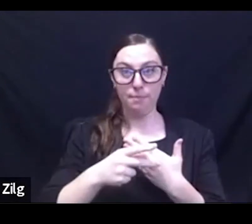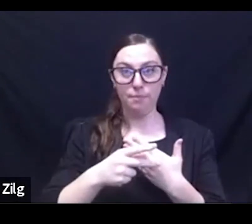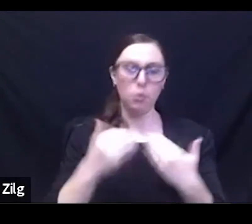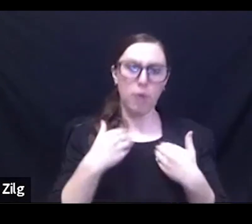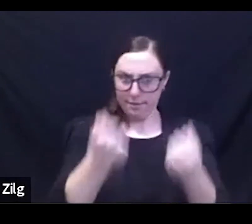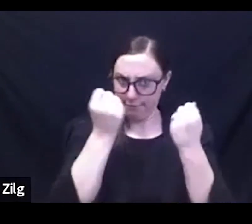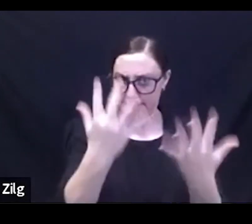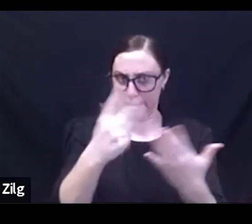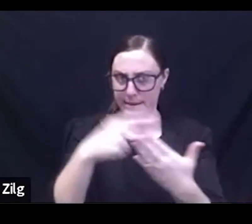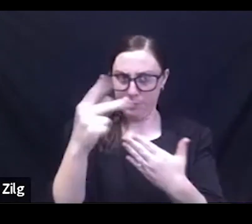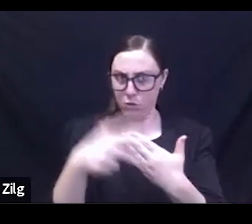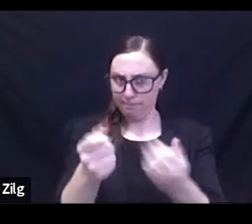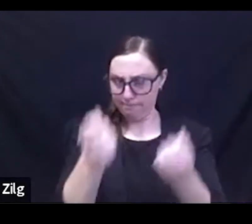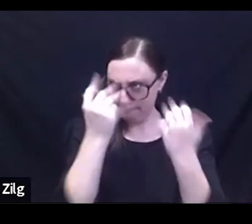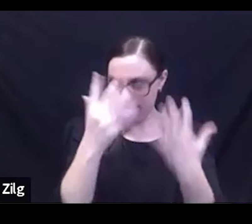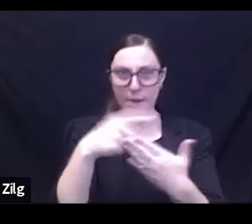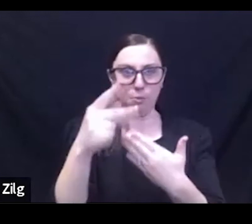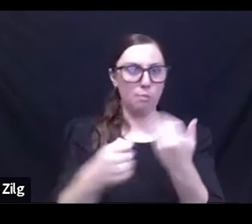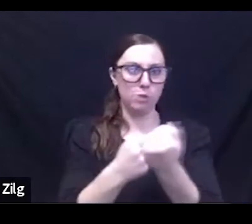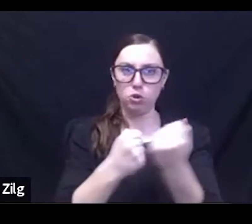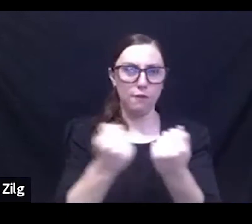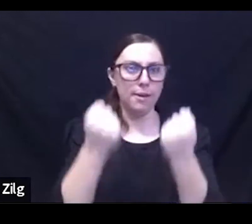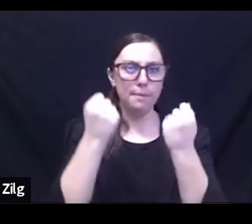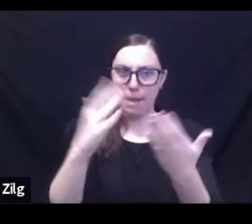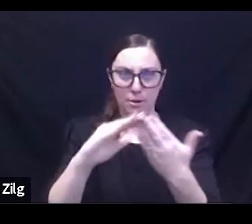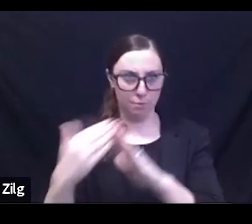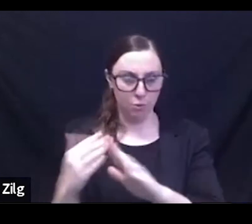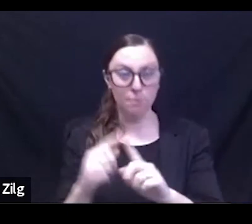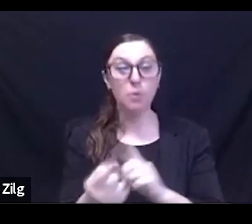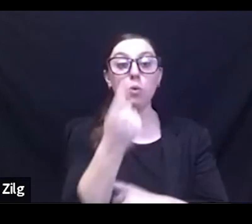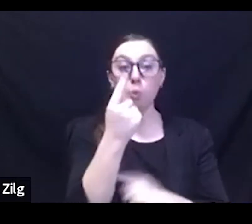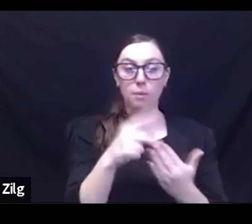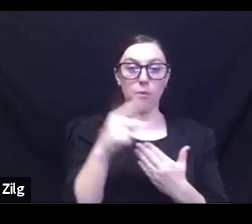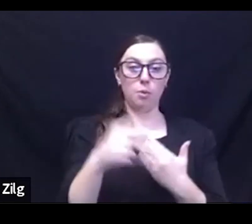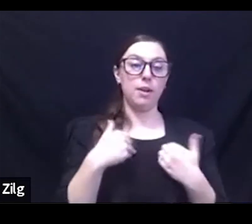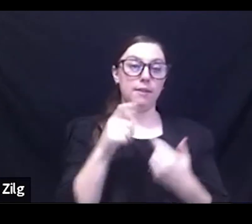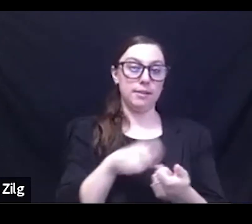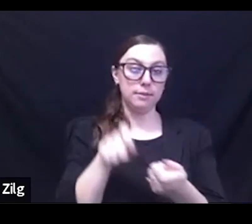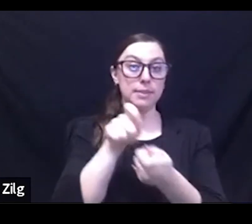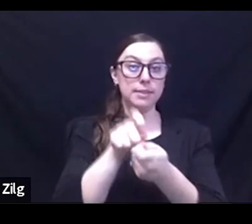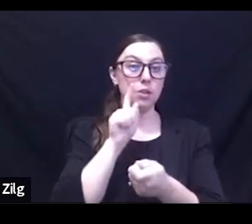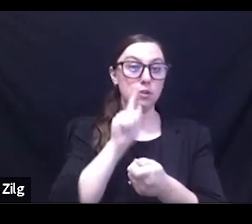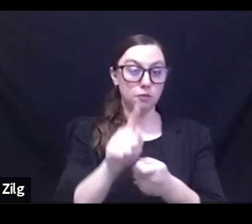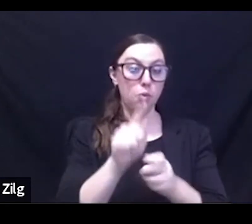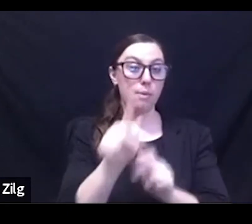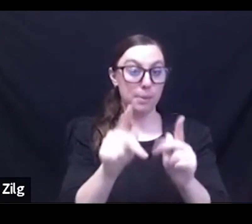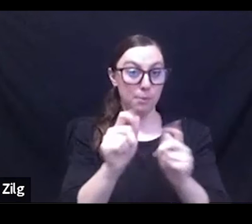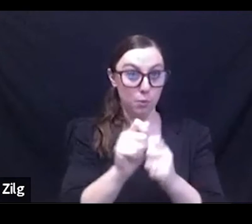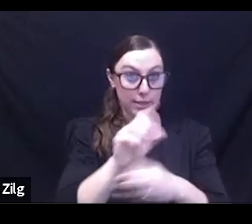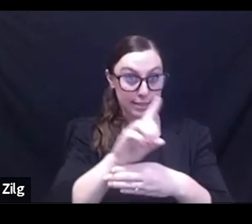many programs serving many, many communities; but one of the programs that we have specifically is for individuals with disabilities and helping